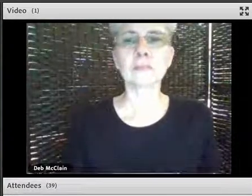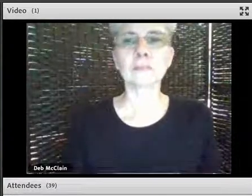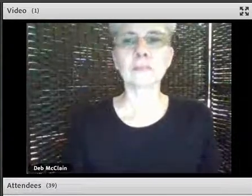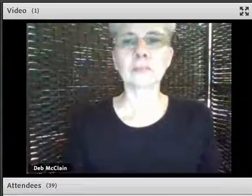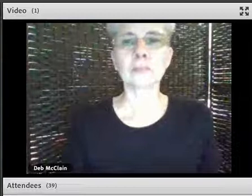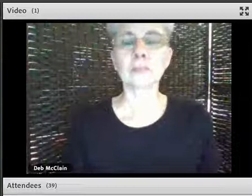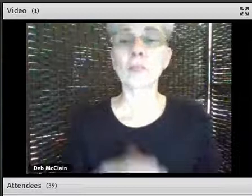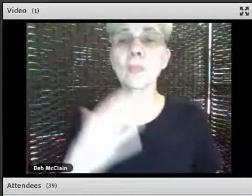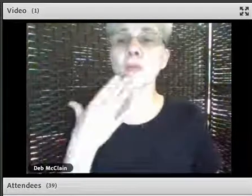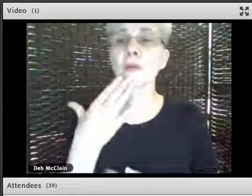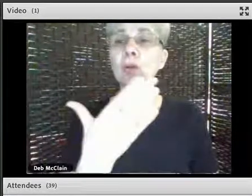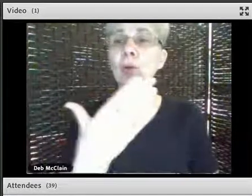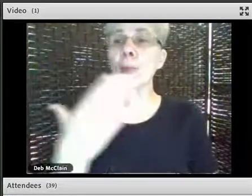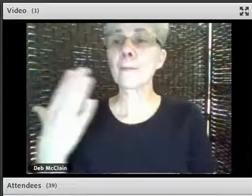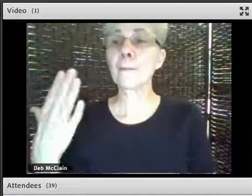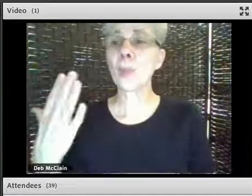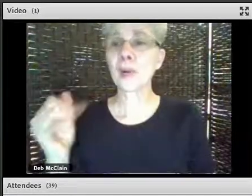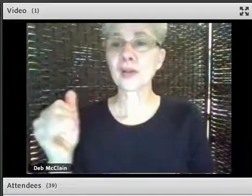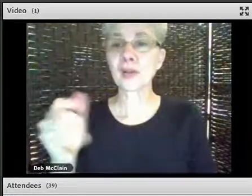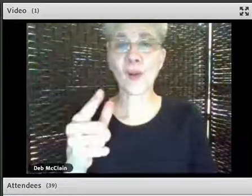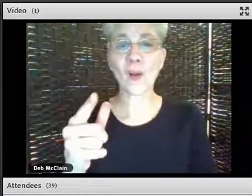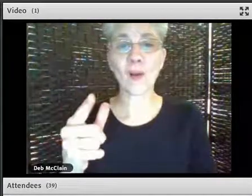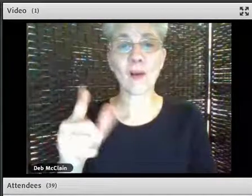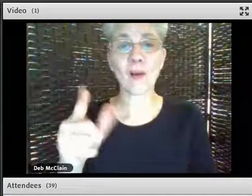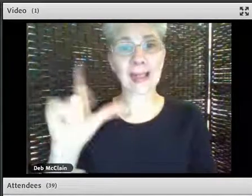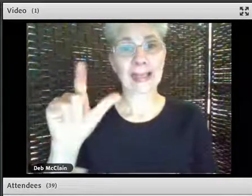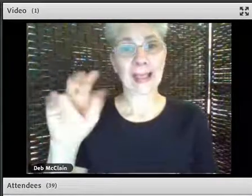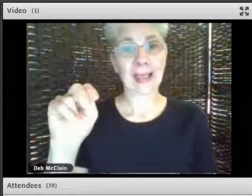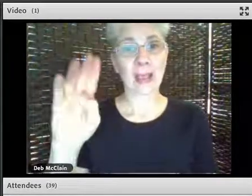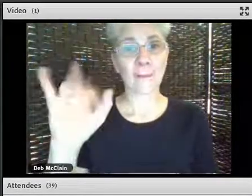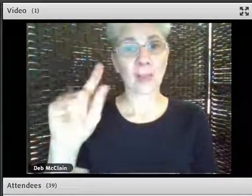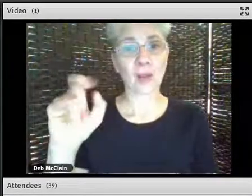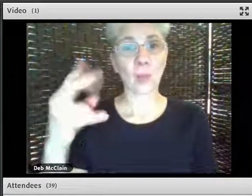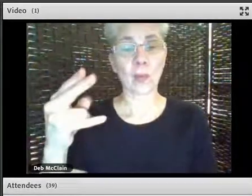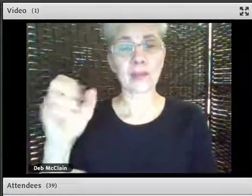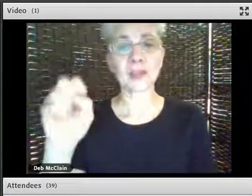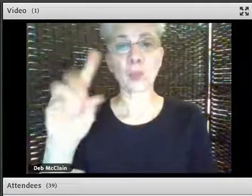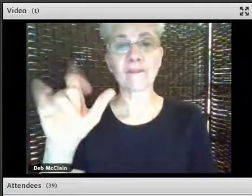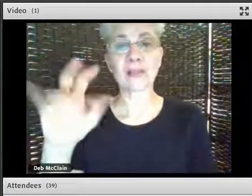Beckwith: Good morning, everyone. I'm LeAnn Beckwith, SWFLN's continuing education coordinator,